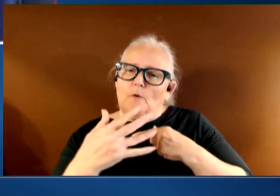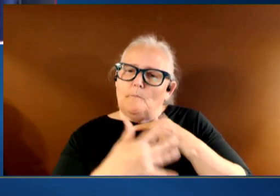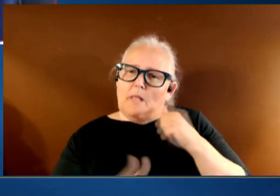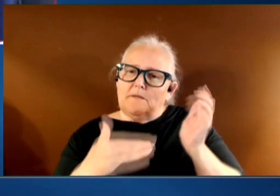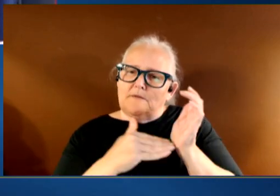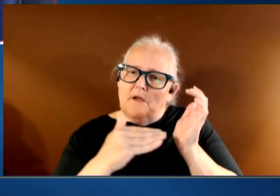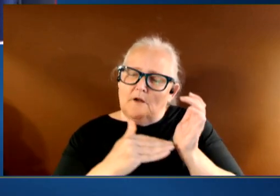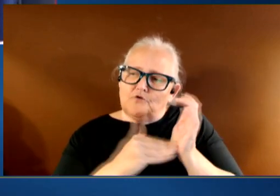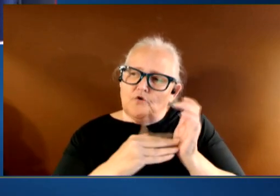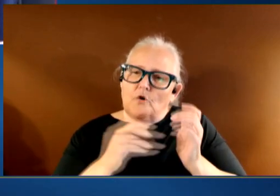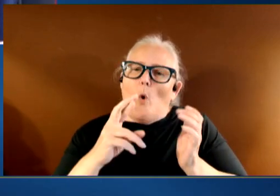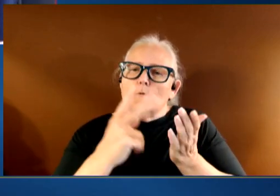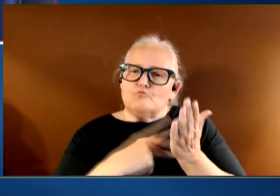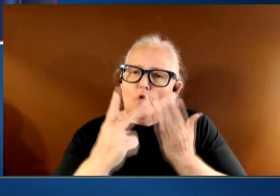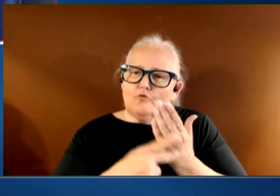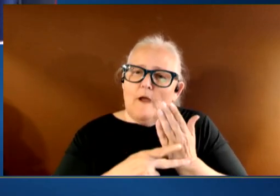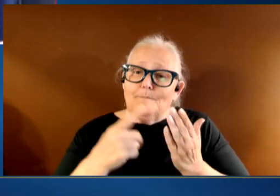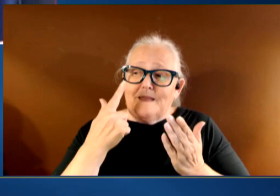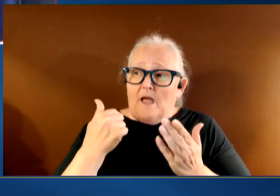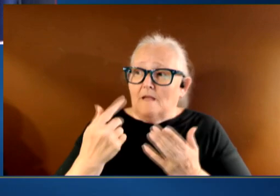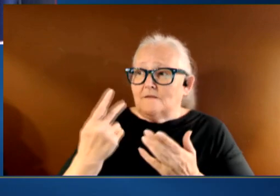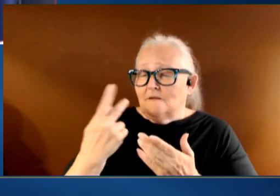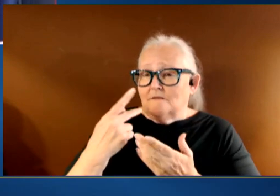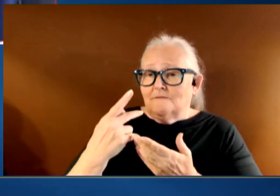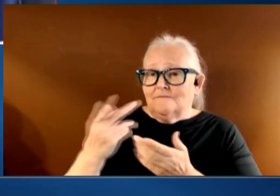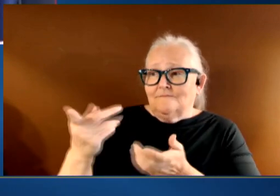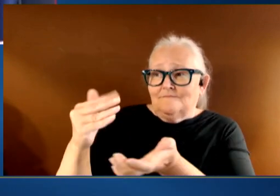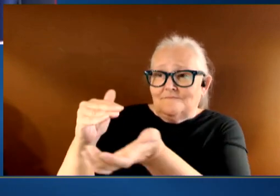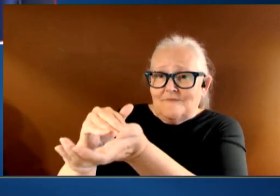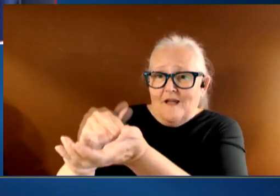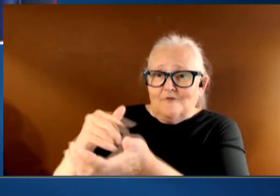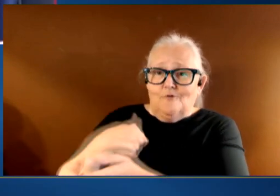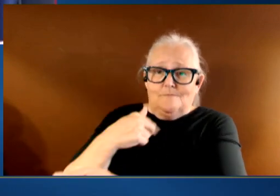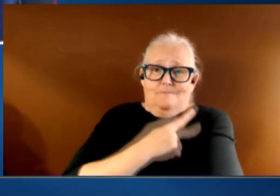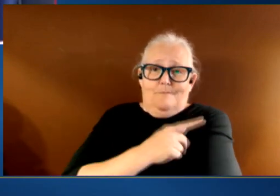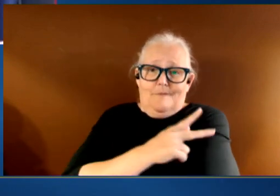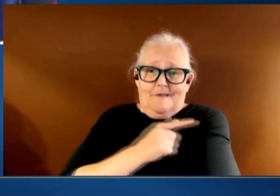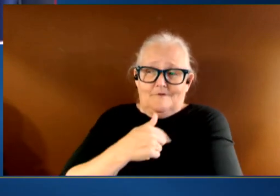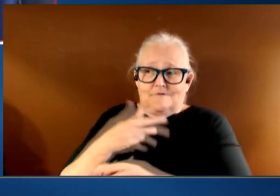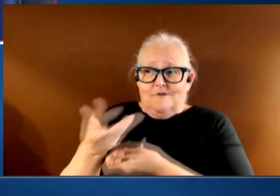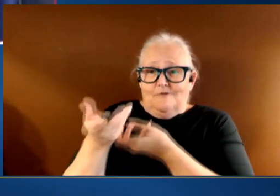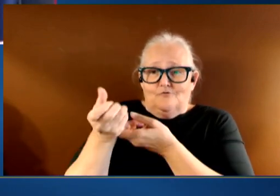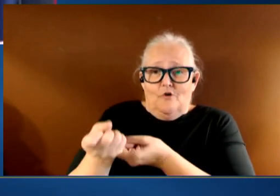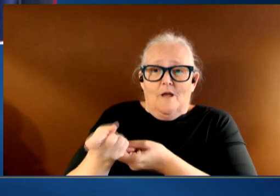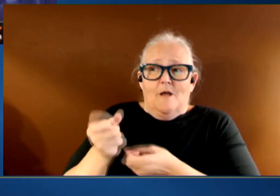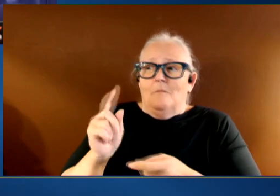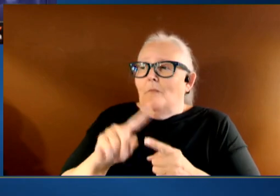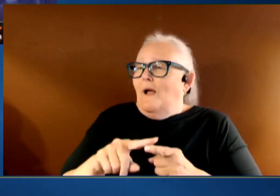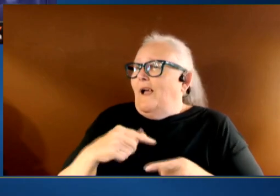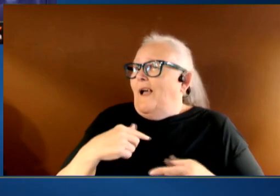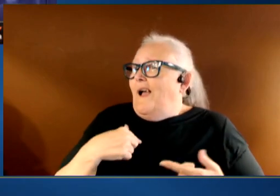you trust them, and so I just didn't know what I didn't know until I was in my mid 50s.